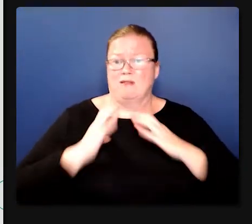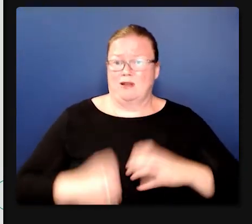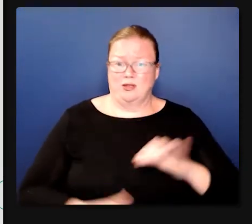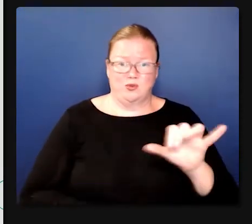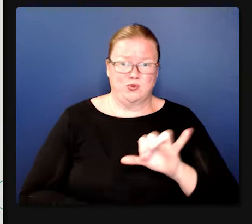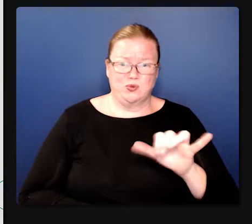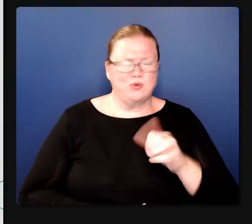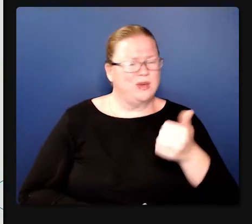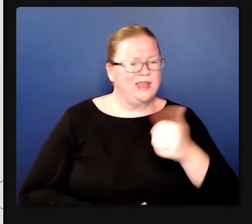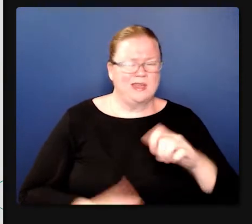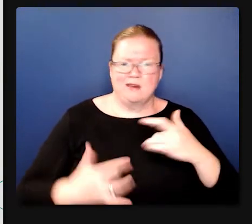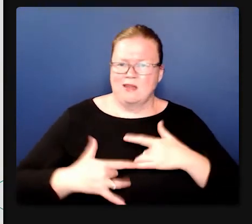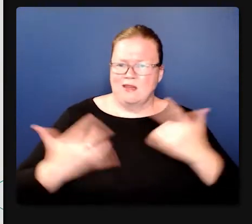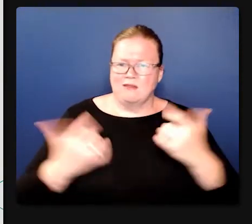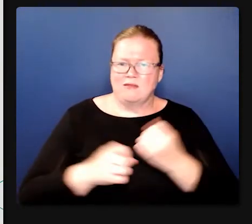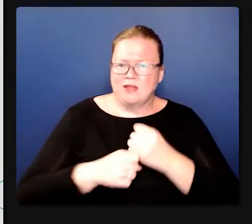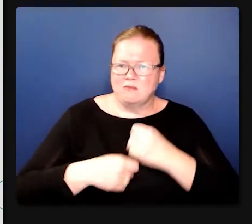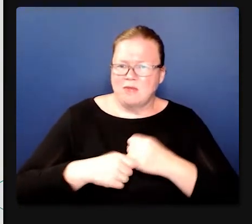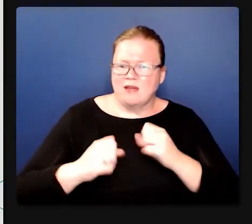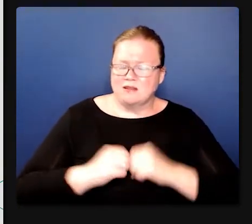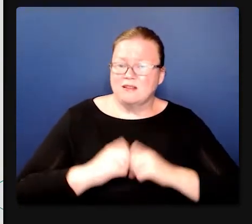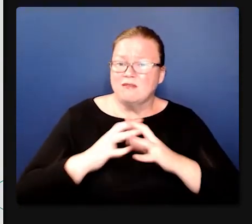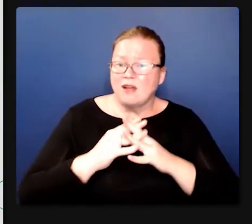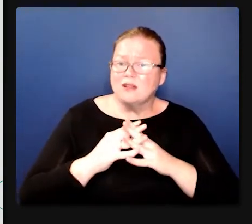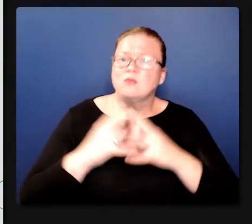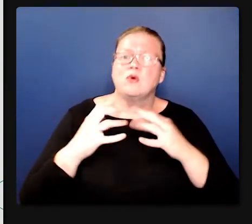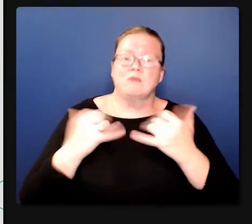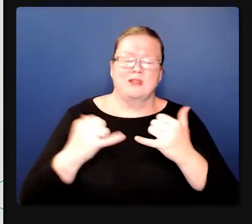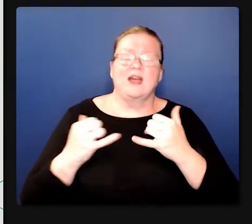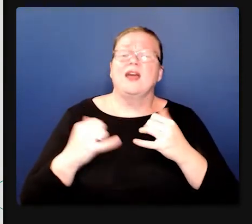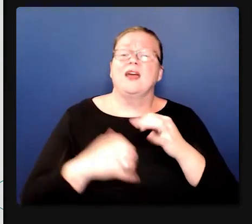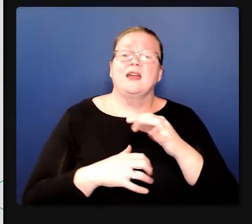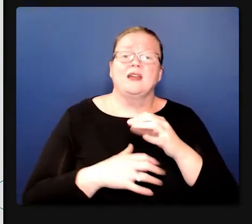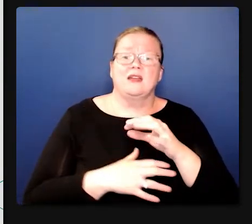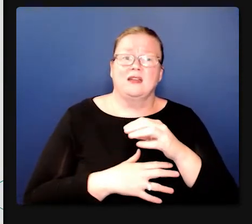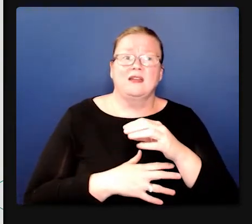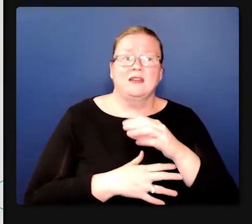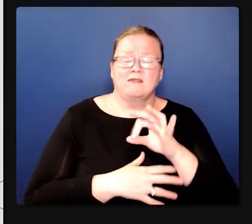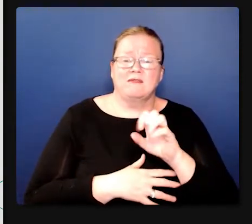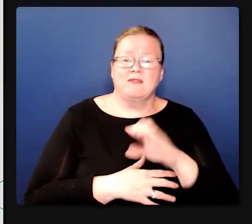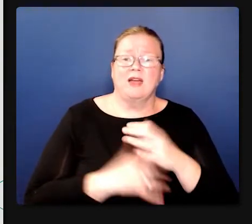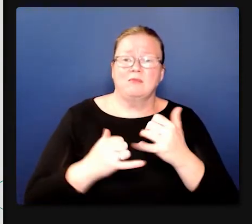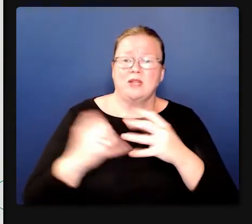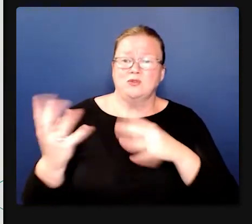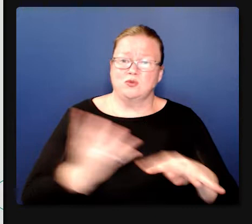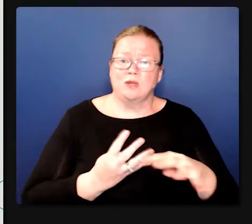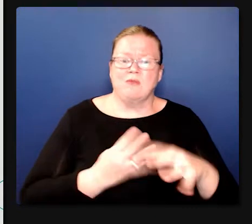Any event generated will go through PlayFab PlayStream, and you can interact with this event.